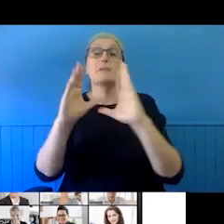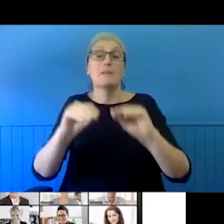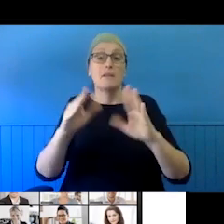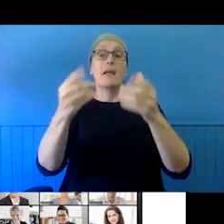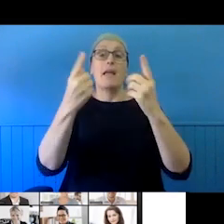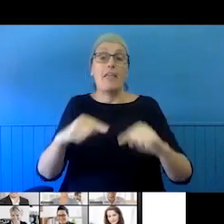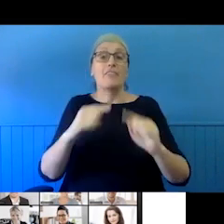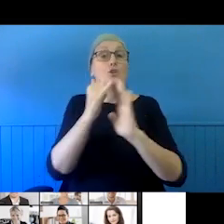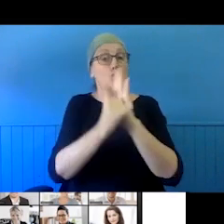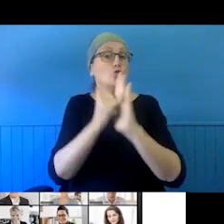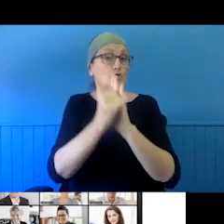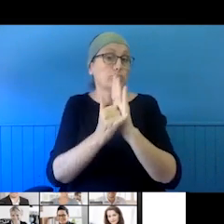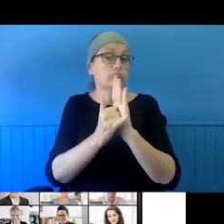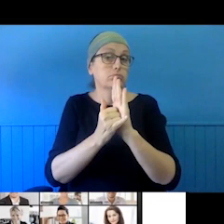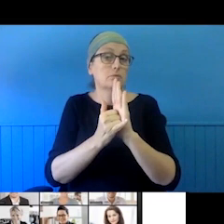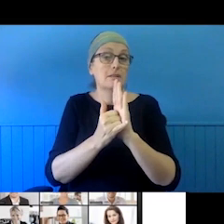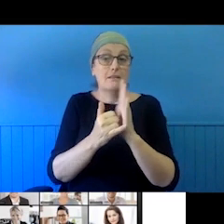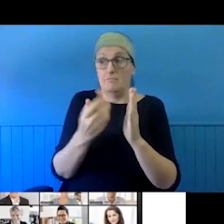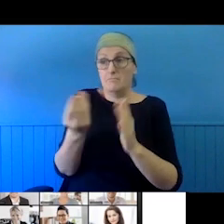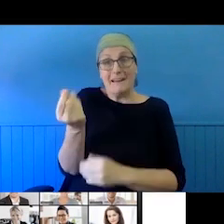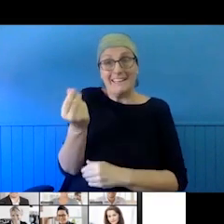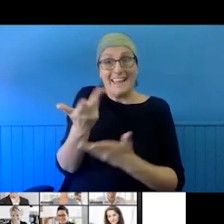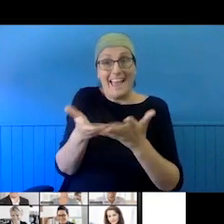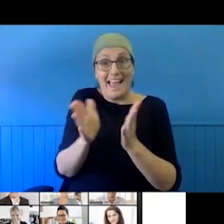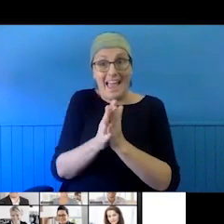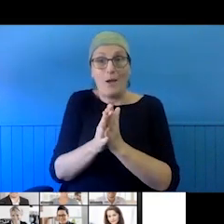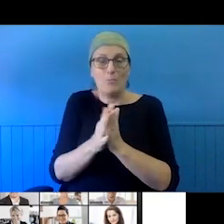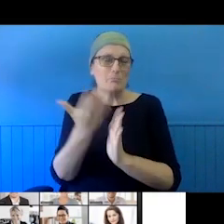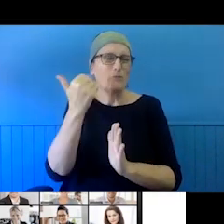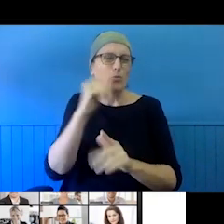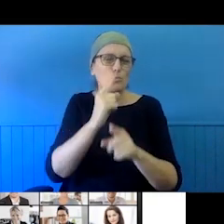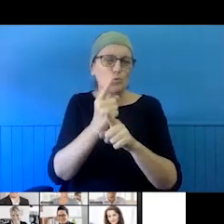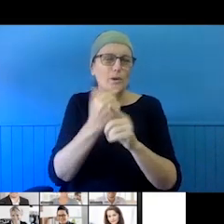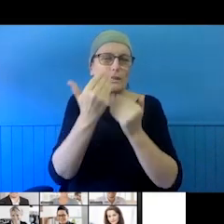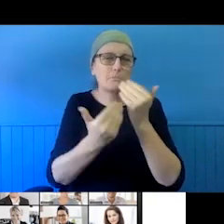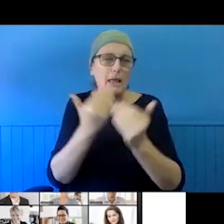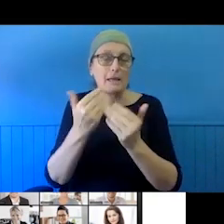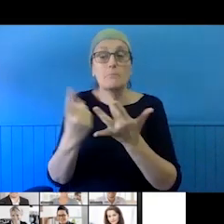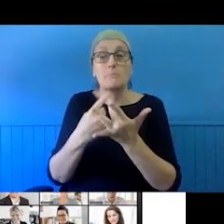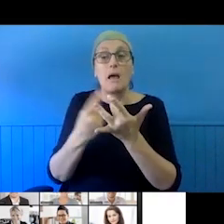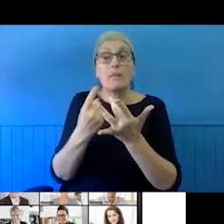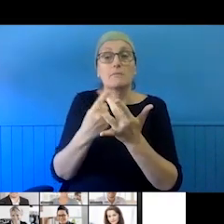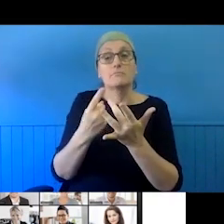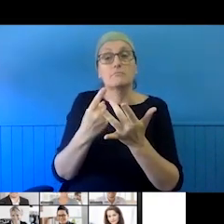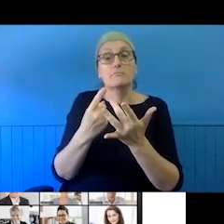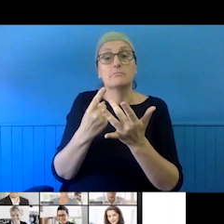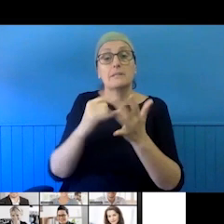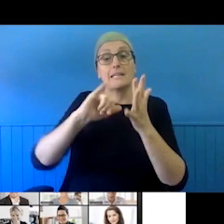that are talked about, on livestream is something called SuperChat. As you can see from the image on the slide there, there's somebody giving